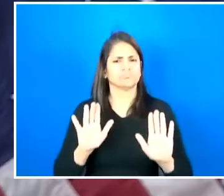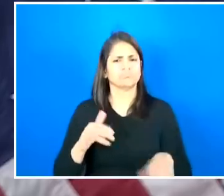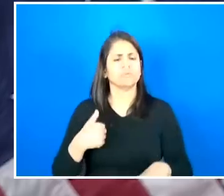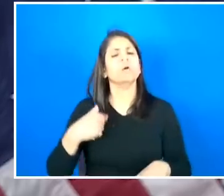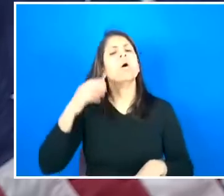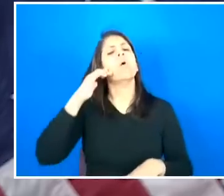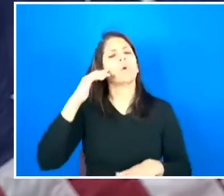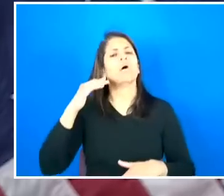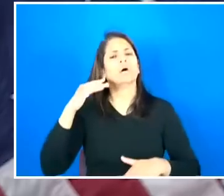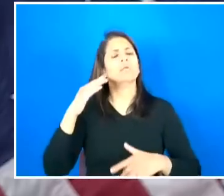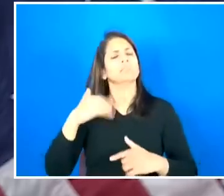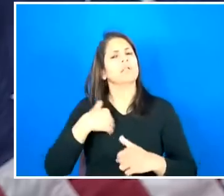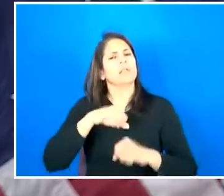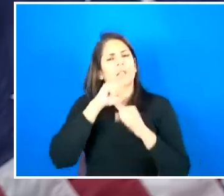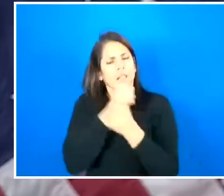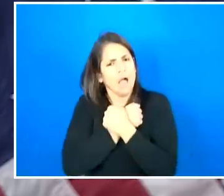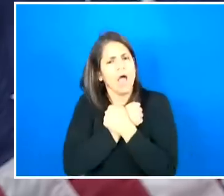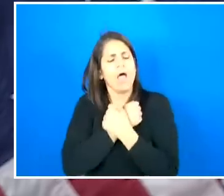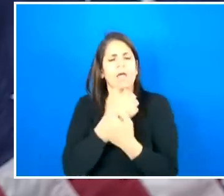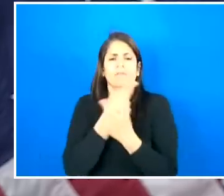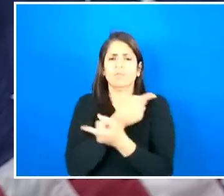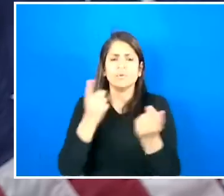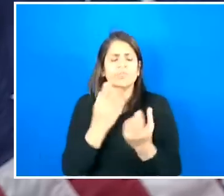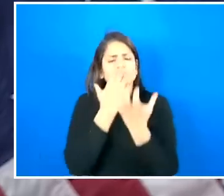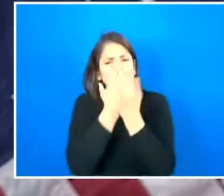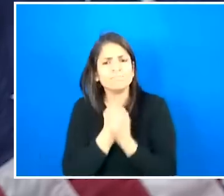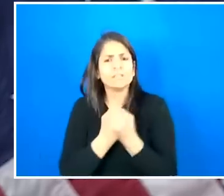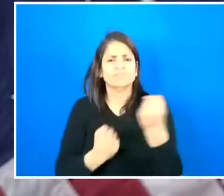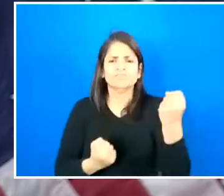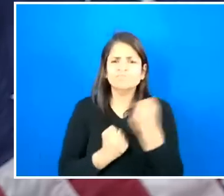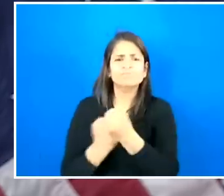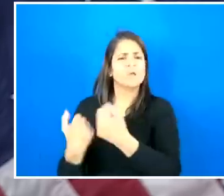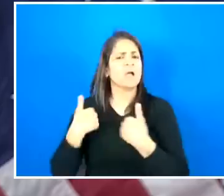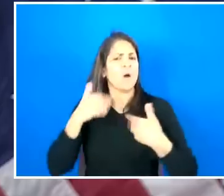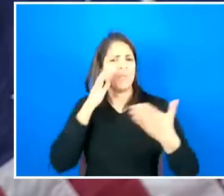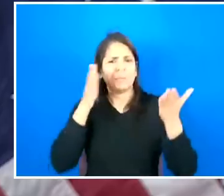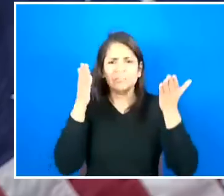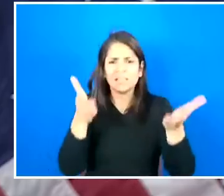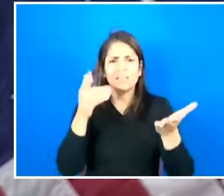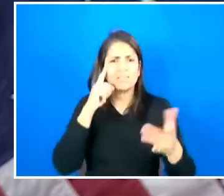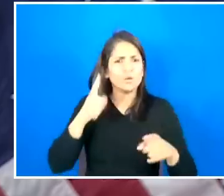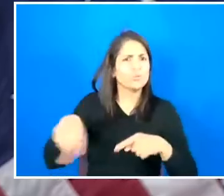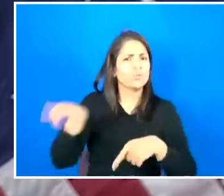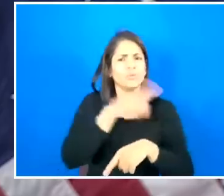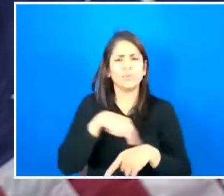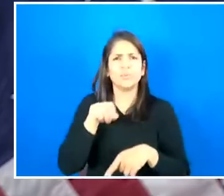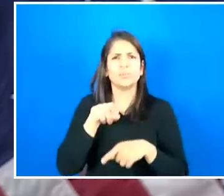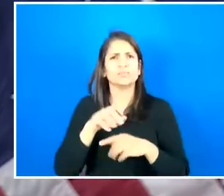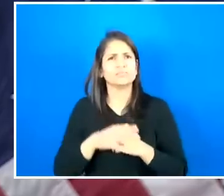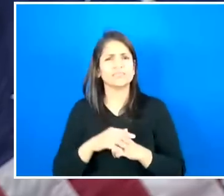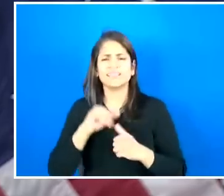THE LOVE WE ALL FEEL RFO YOU HAS TO COME OUT AS SUPPORT AND